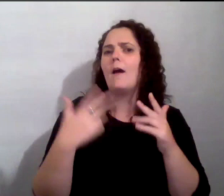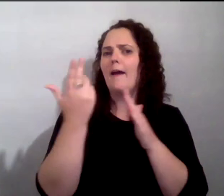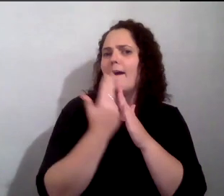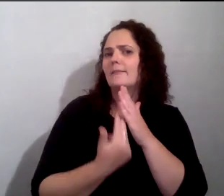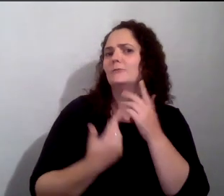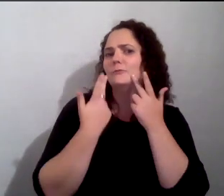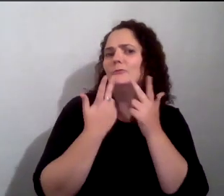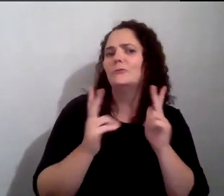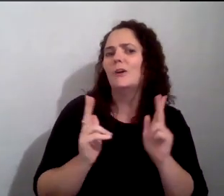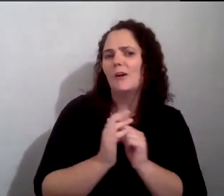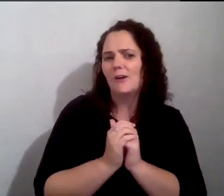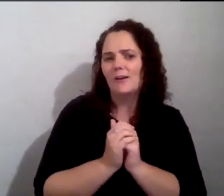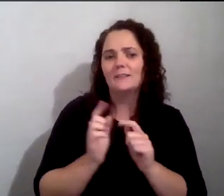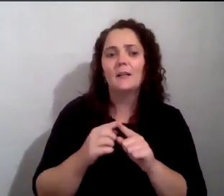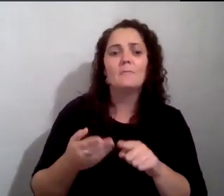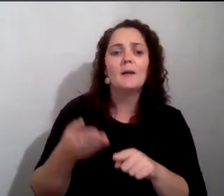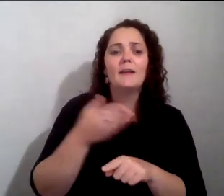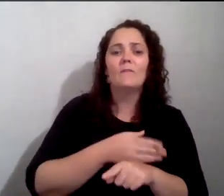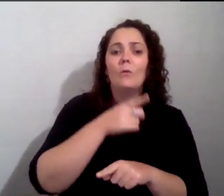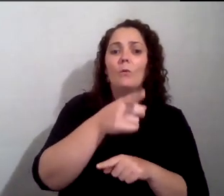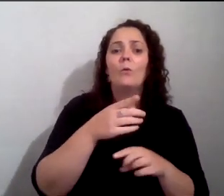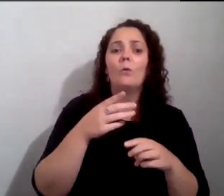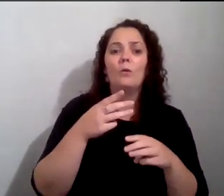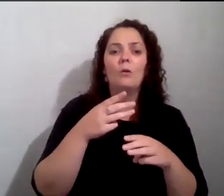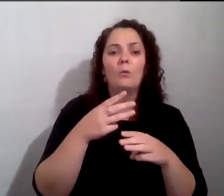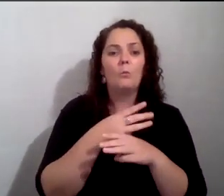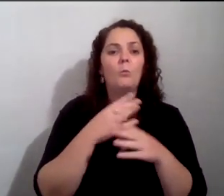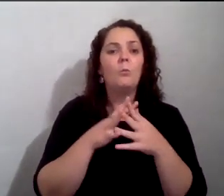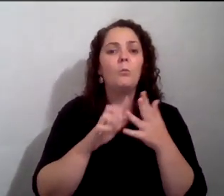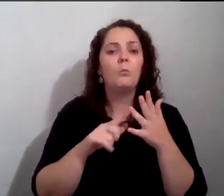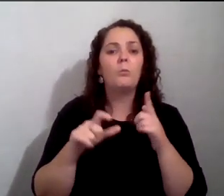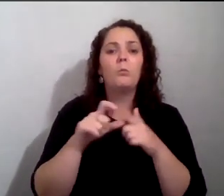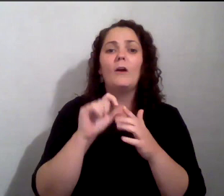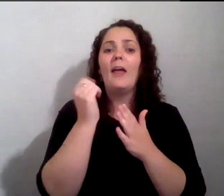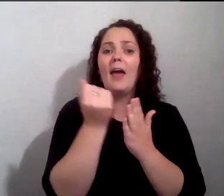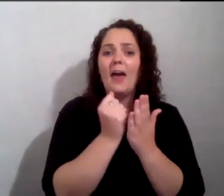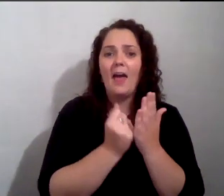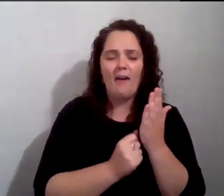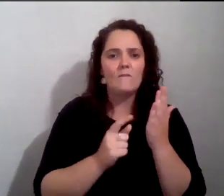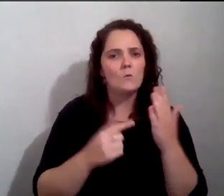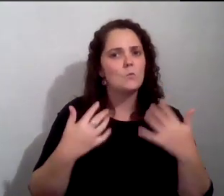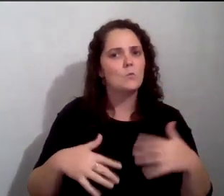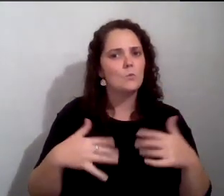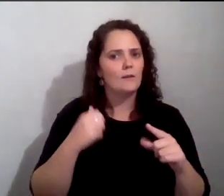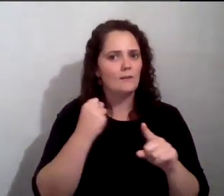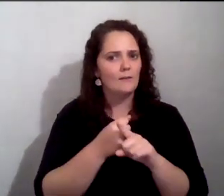Wood carving as we saw in that previous slide becomes – it really developed a huge impetus here in Australia